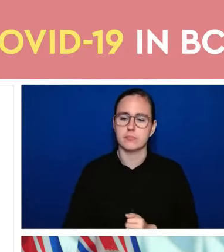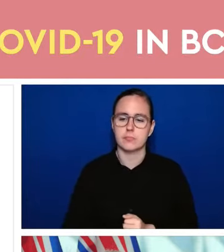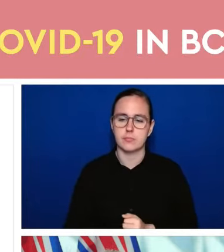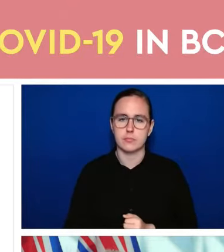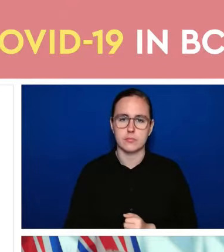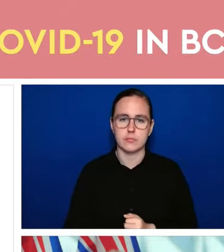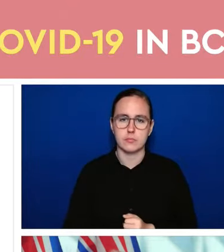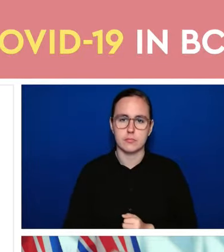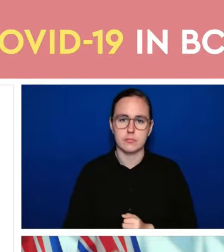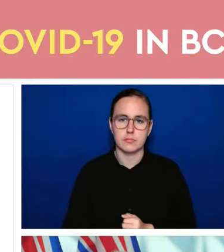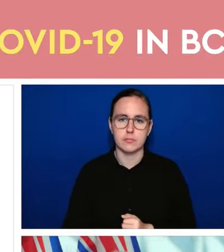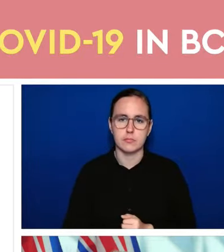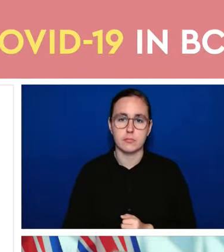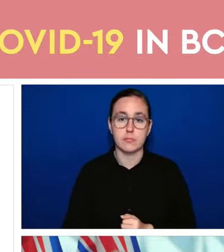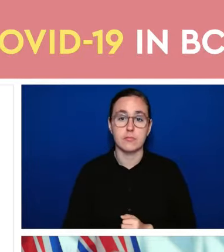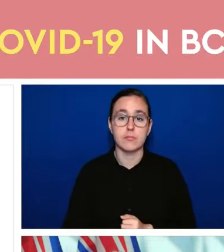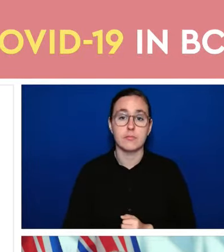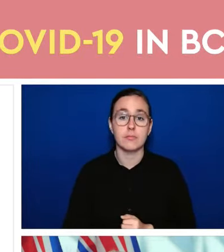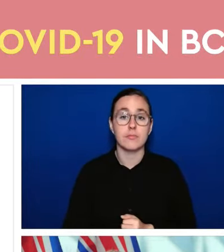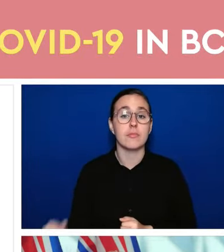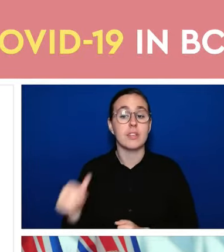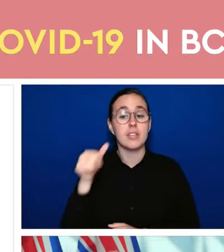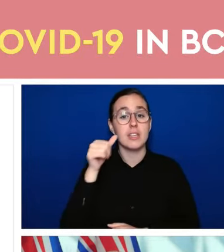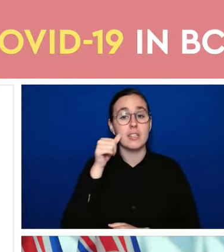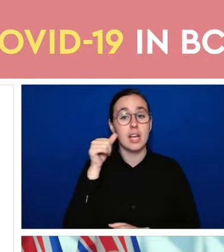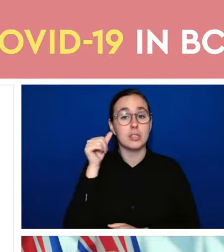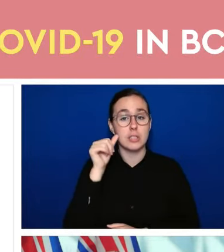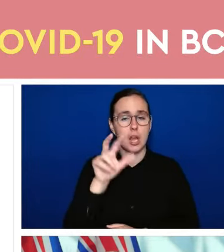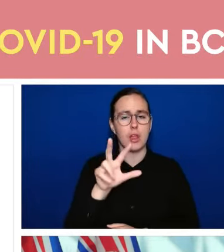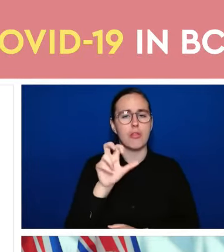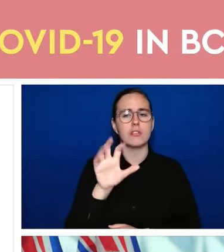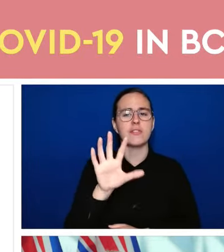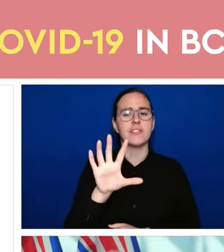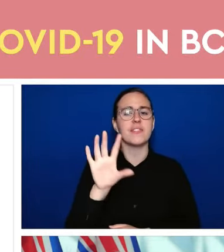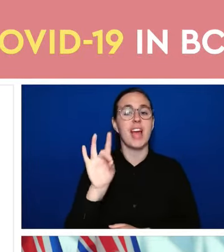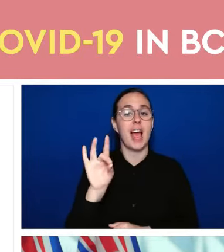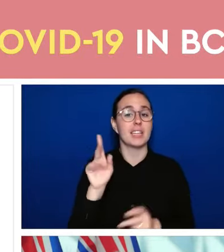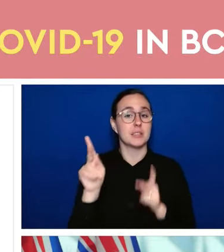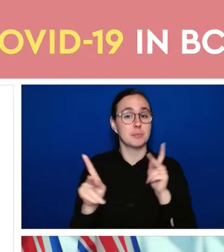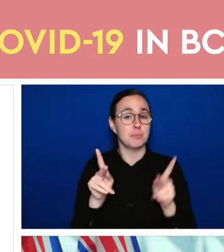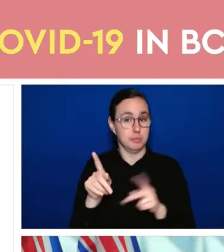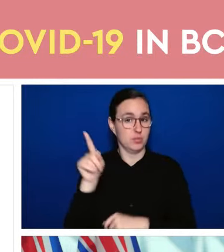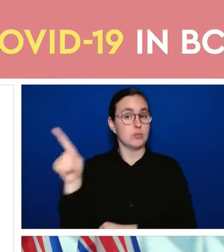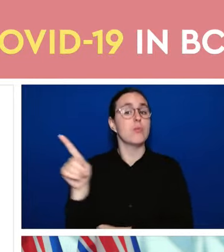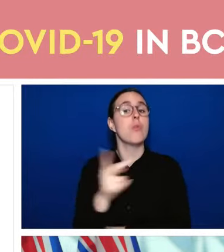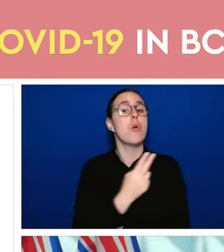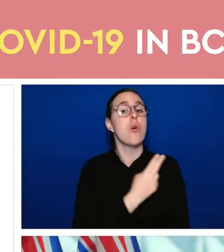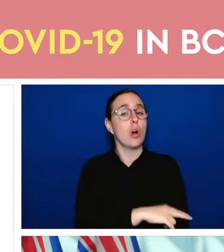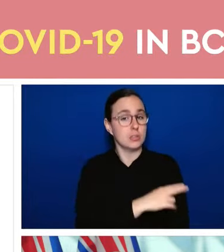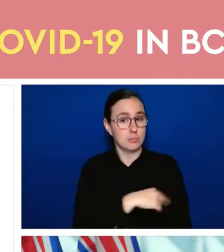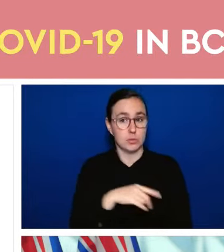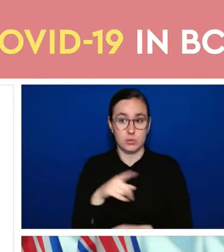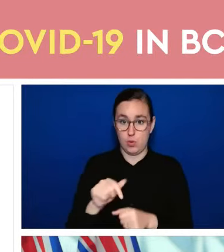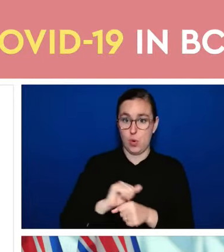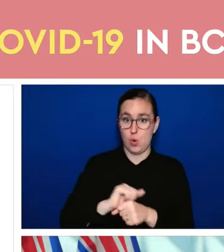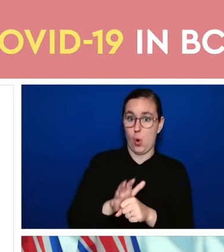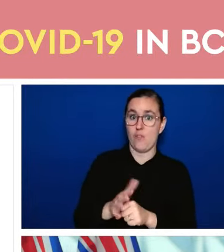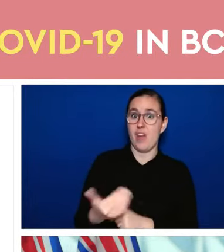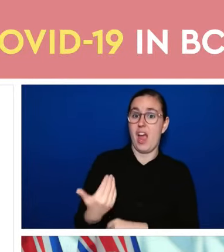there were three hundred and fifty eight people in our hospitals with a covered positive test. Not all of them were there because of code and